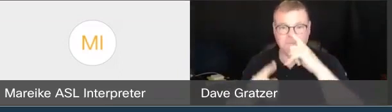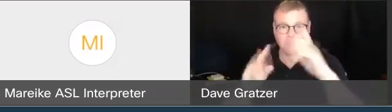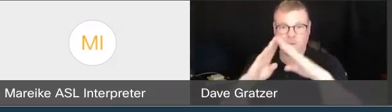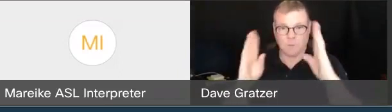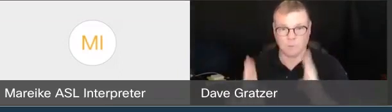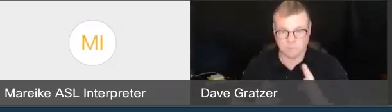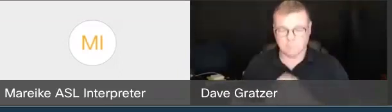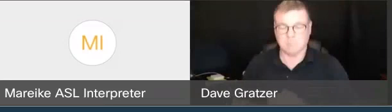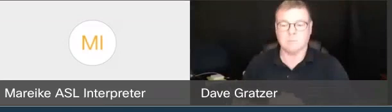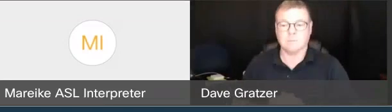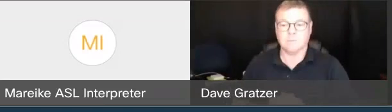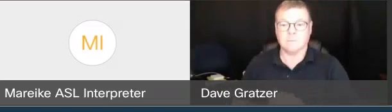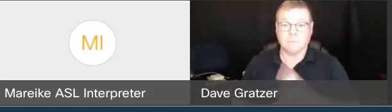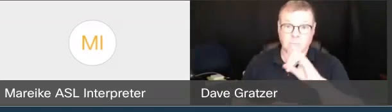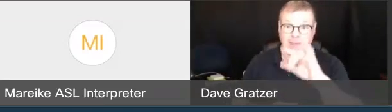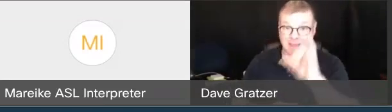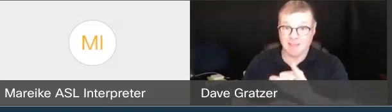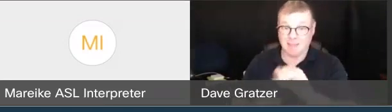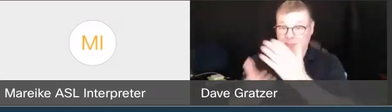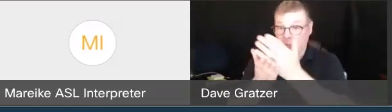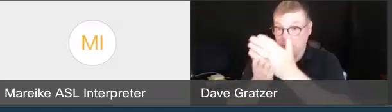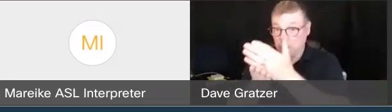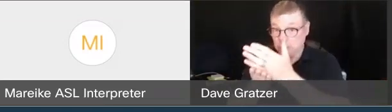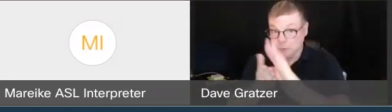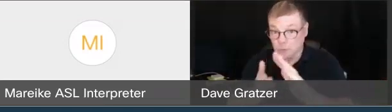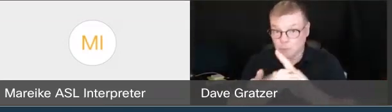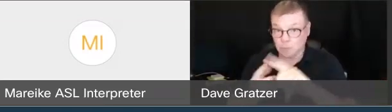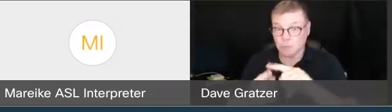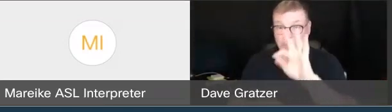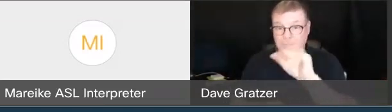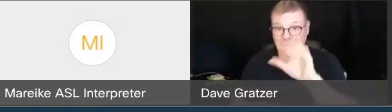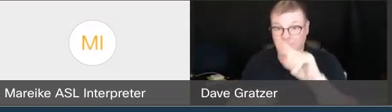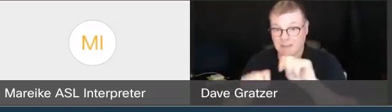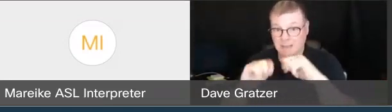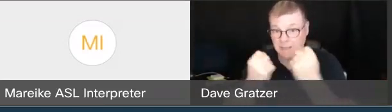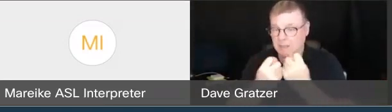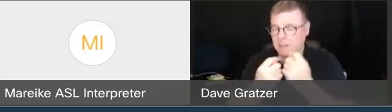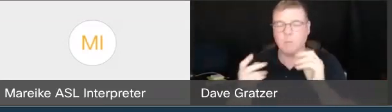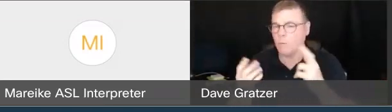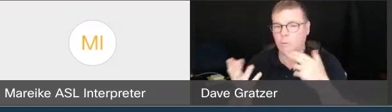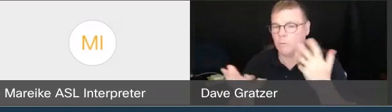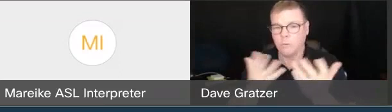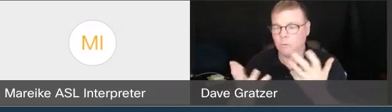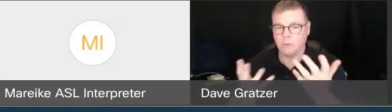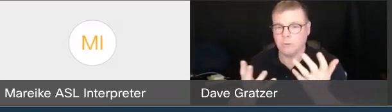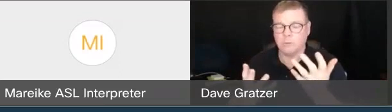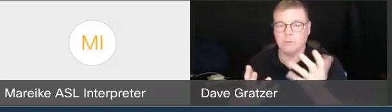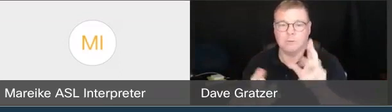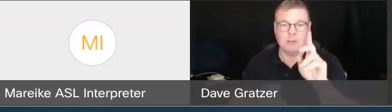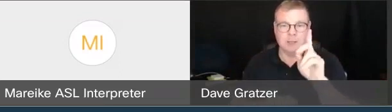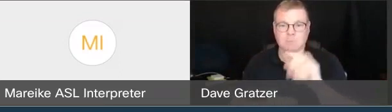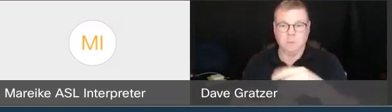So is that an exclusion to being able to be on a FACT team, or do you have sex offenders if they